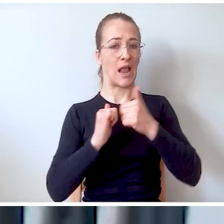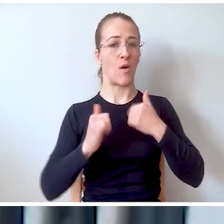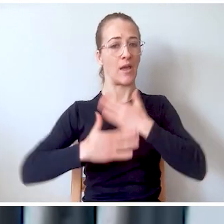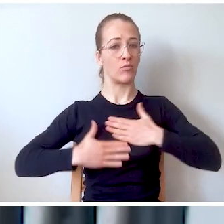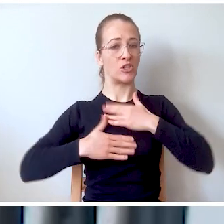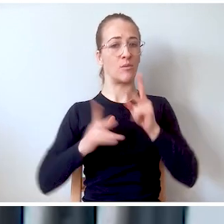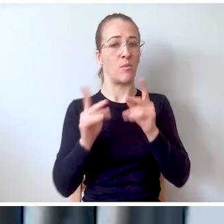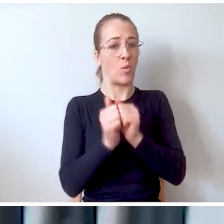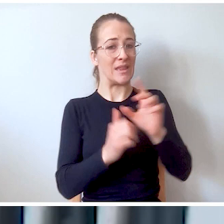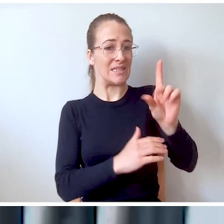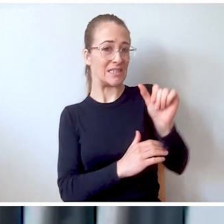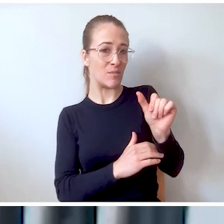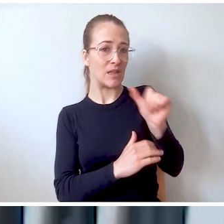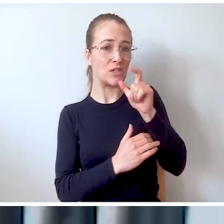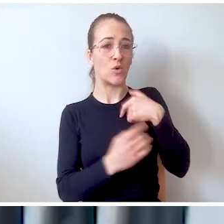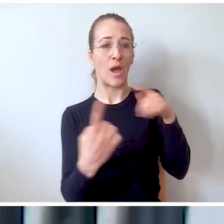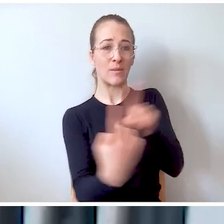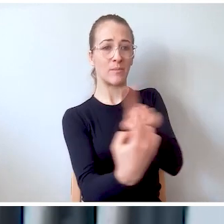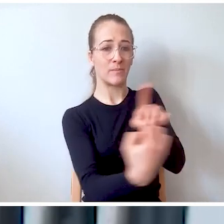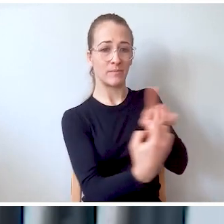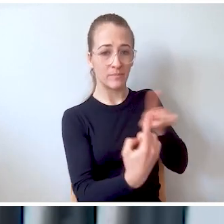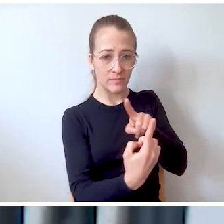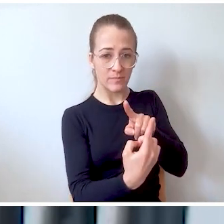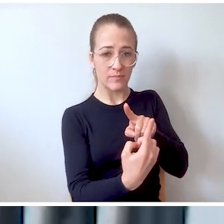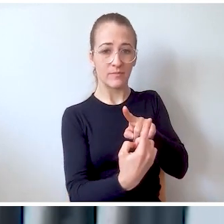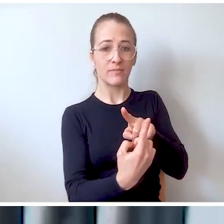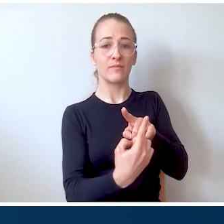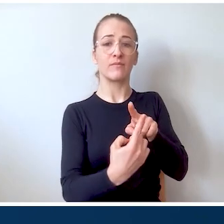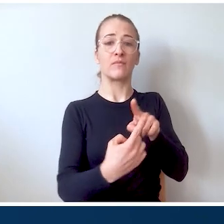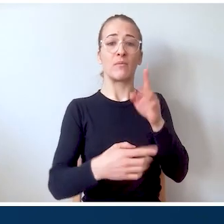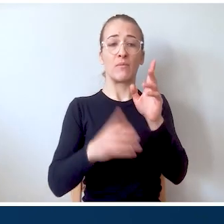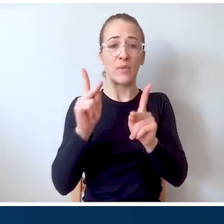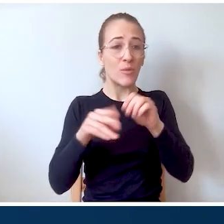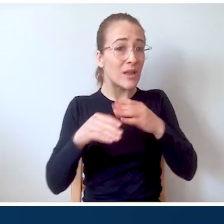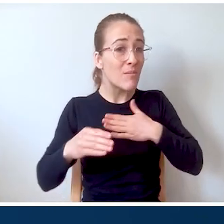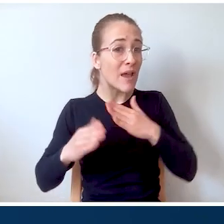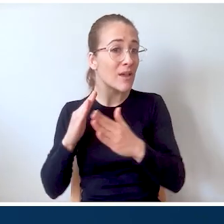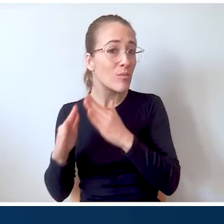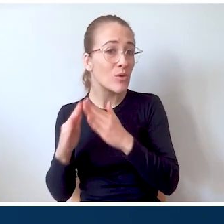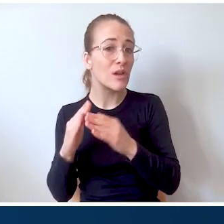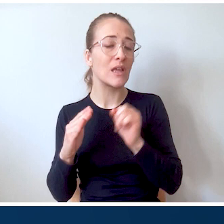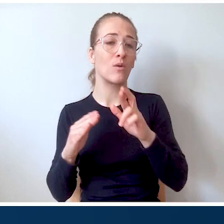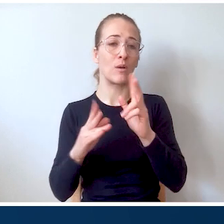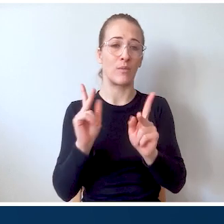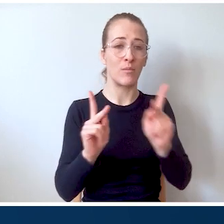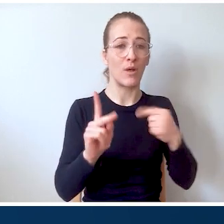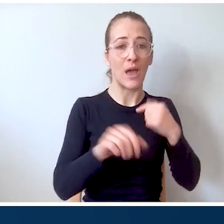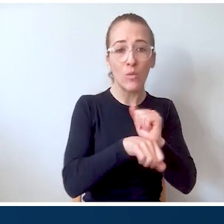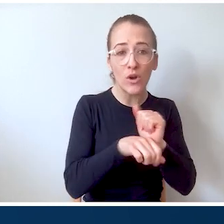people with disabilities who I encounter, either people I work with or people in my community,